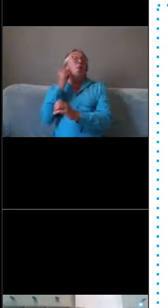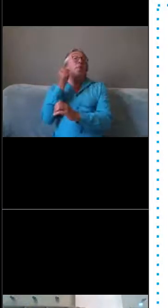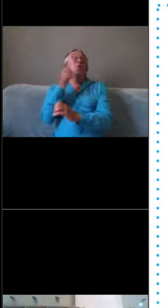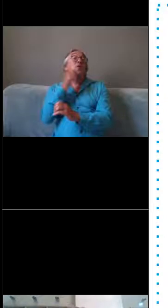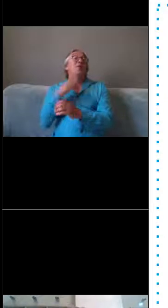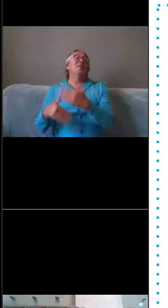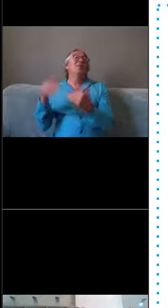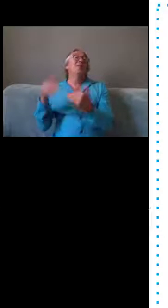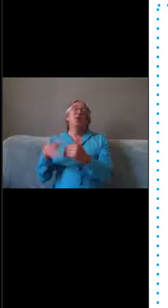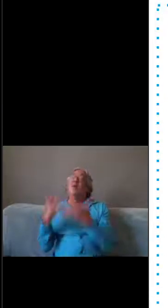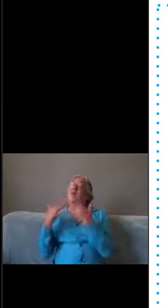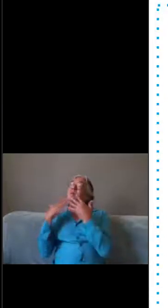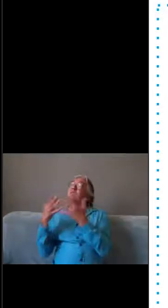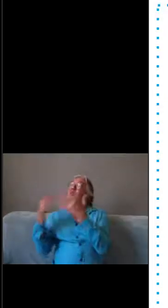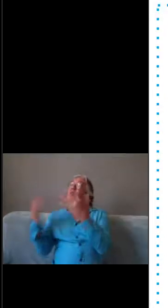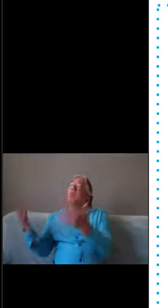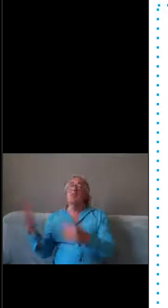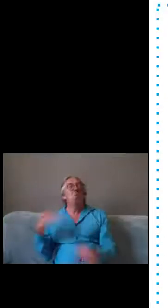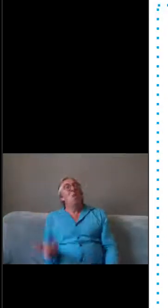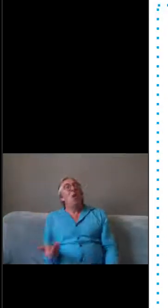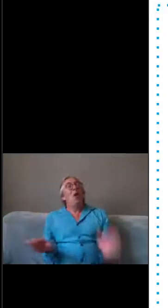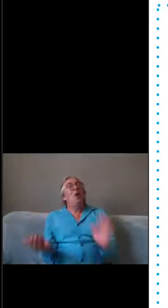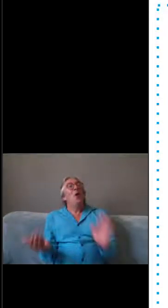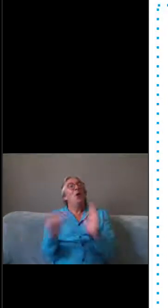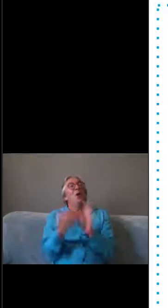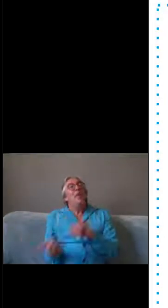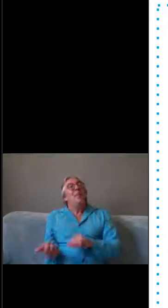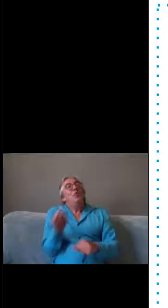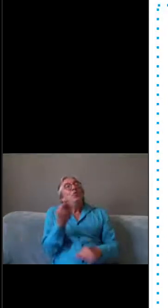this legal proposal is still under discussion,